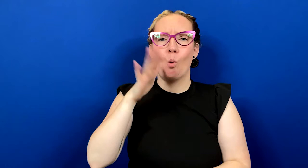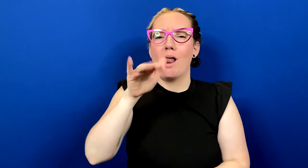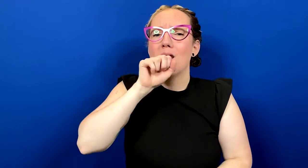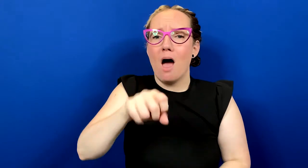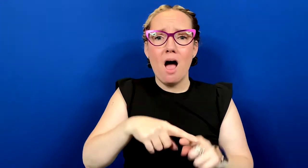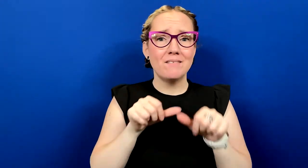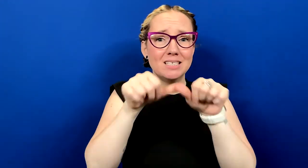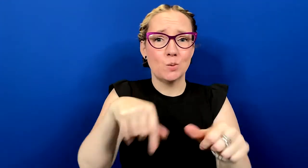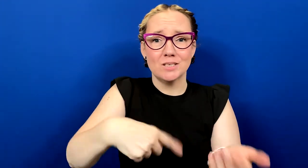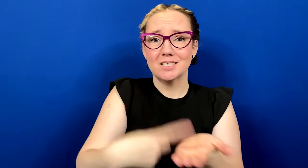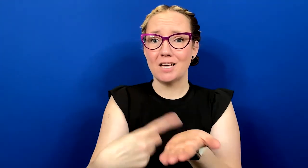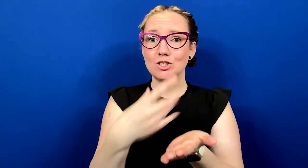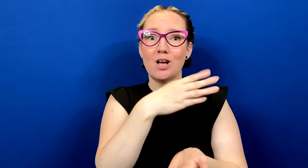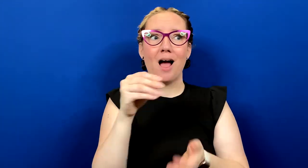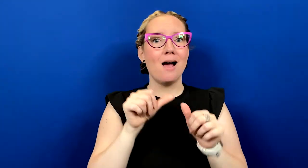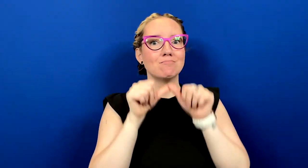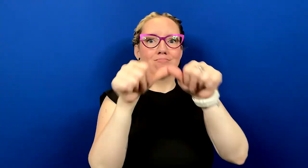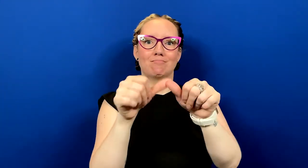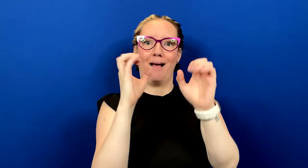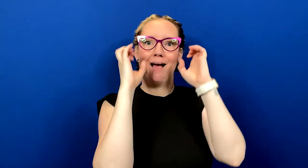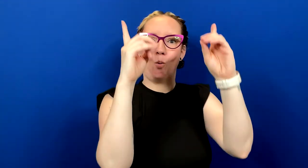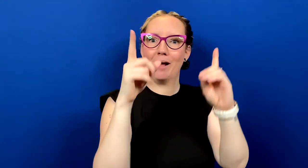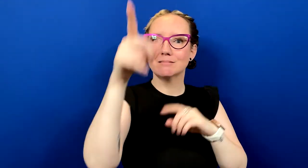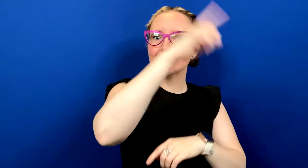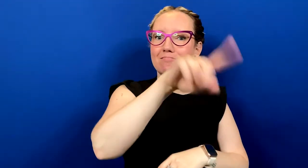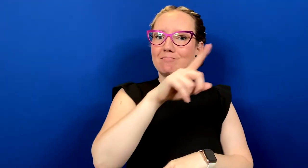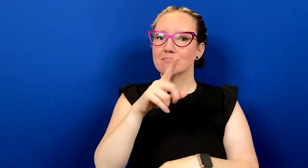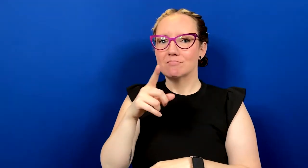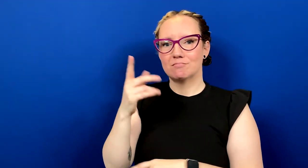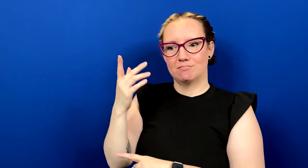We would love to continue this discussion and continue educating those out there